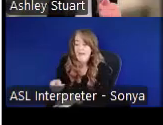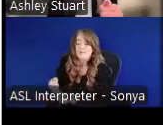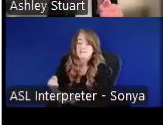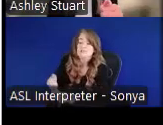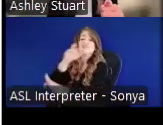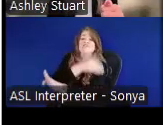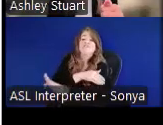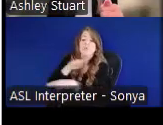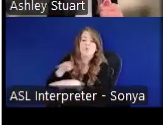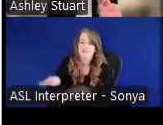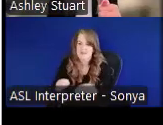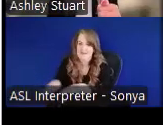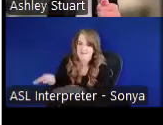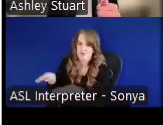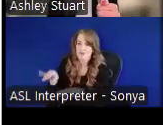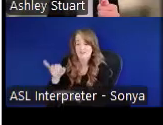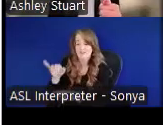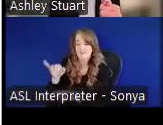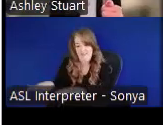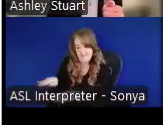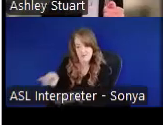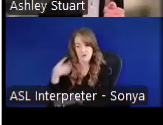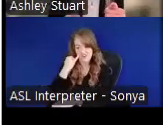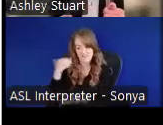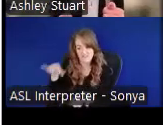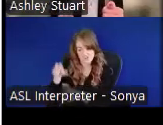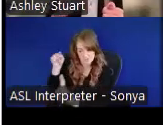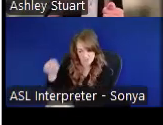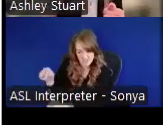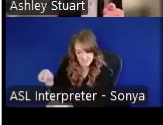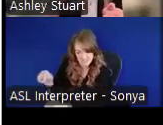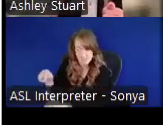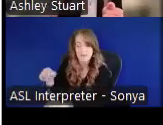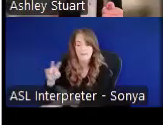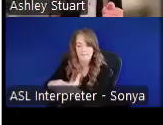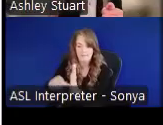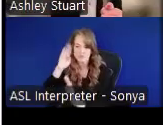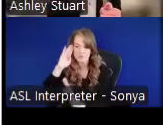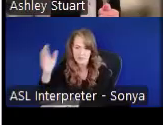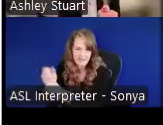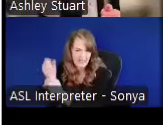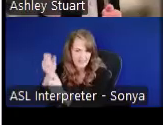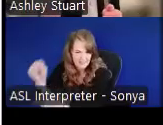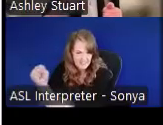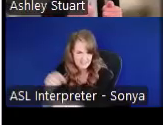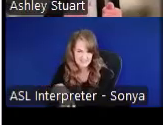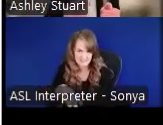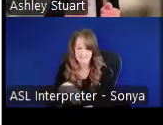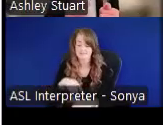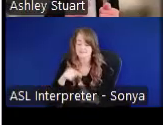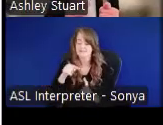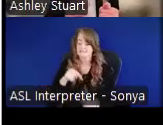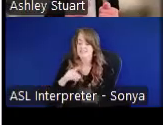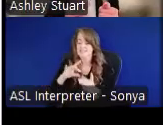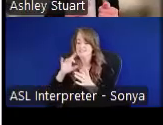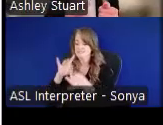that behavioral contingency ahead of time, and we're also letting the child know what the result of that behavior is going